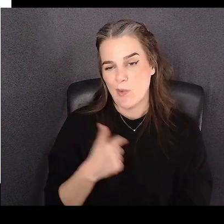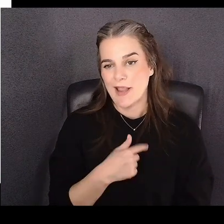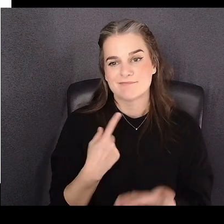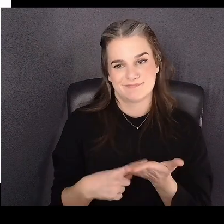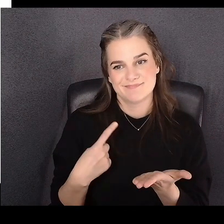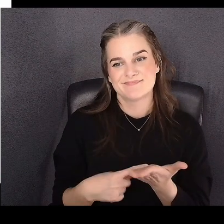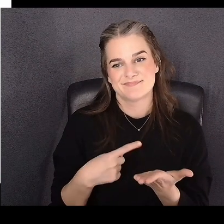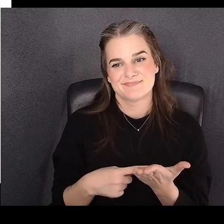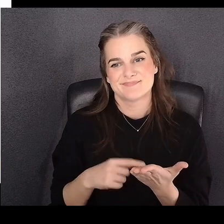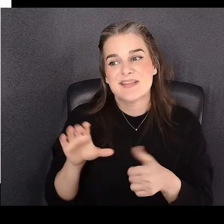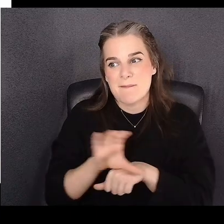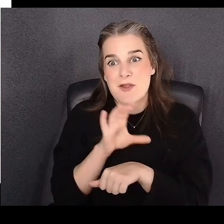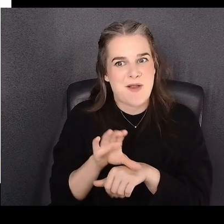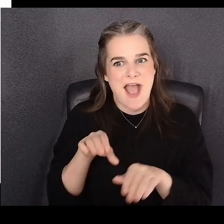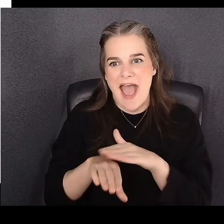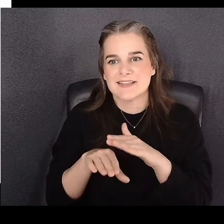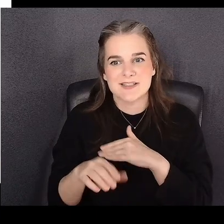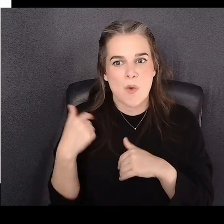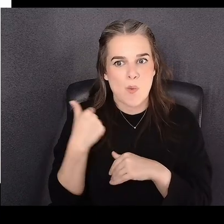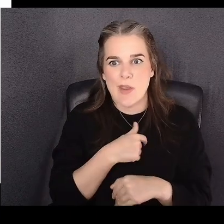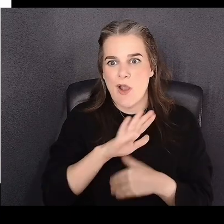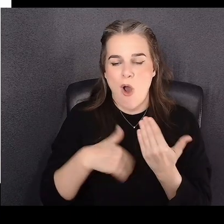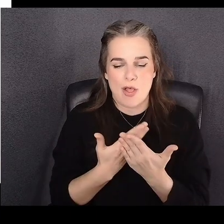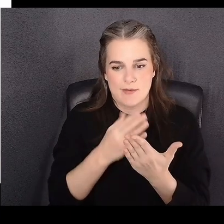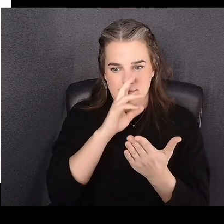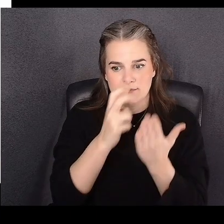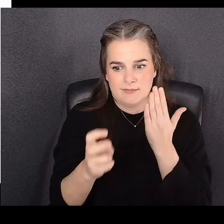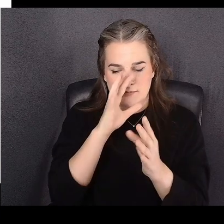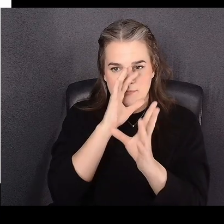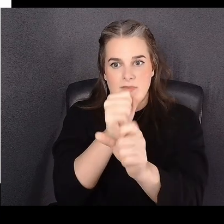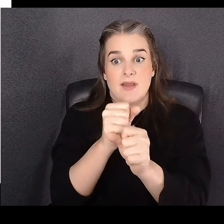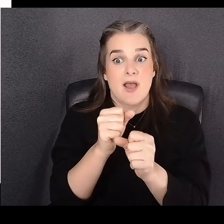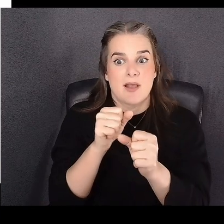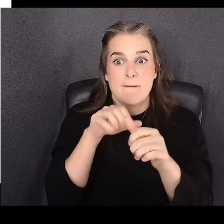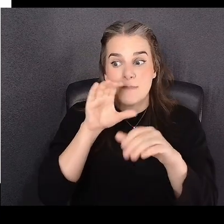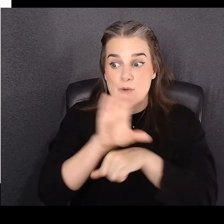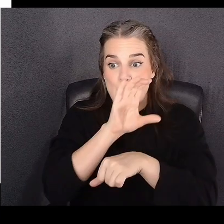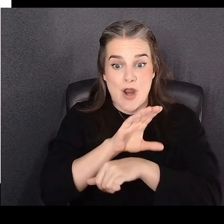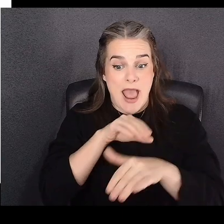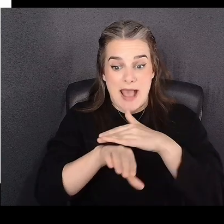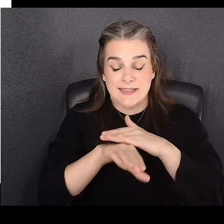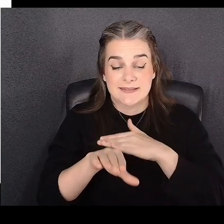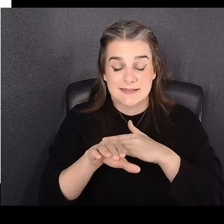is that computer access is the vehicle to recreation and leisure when there are huge barriers,